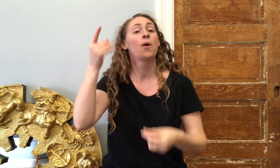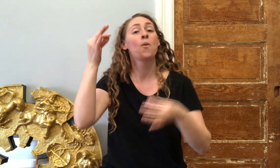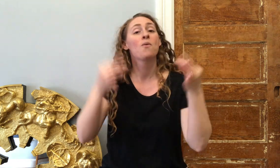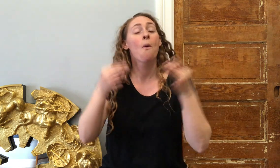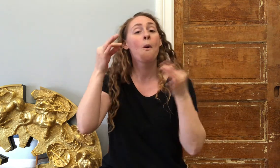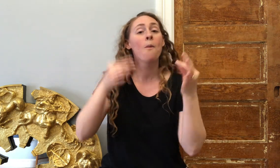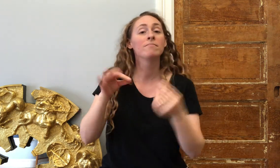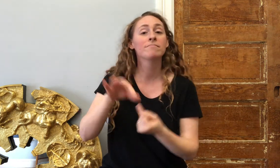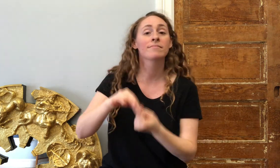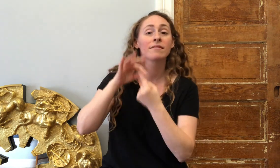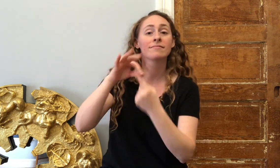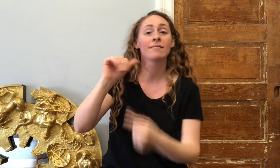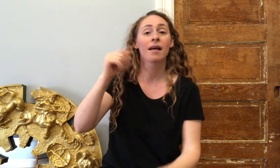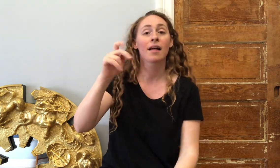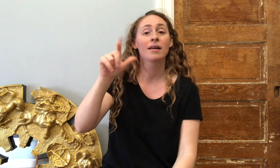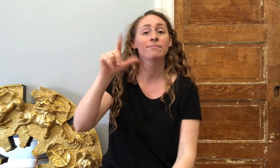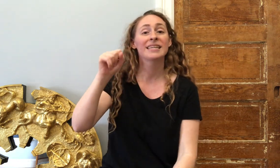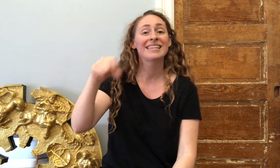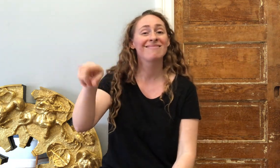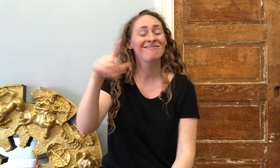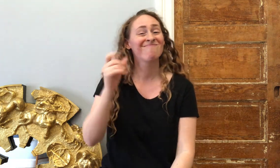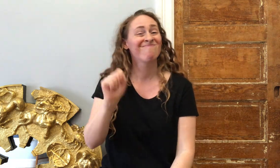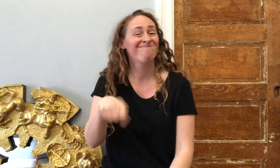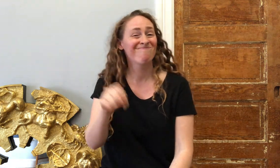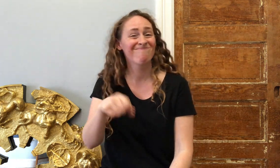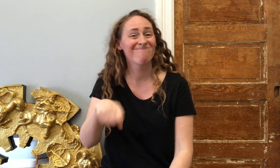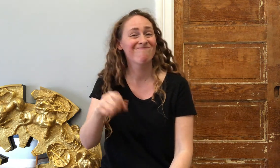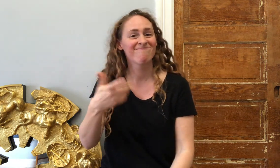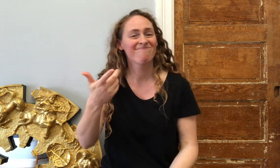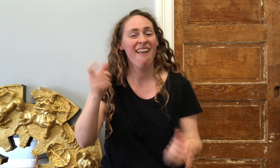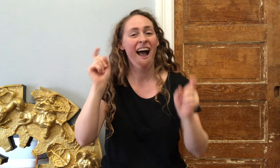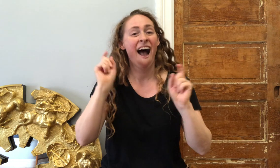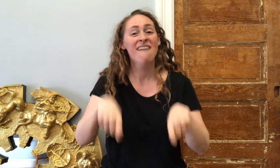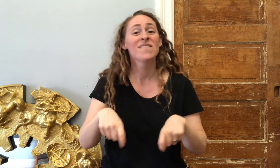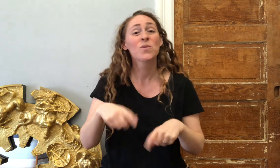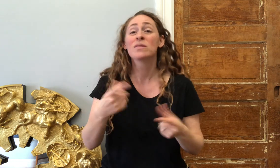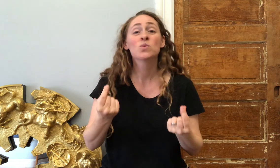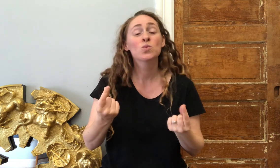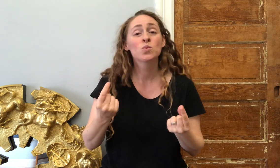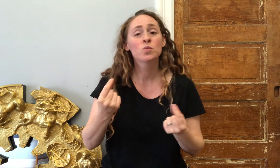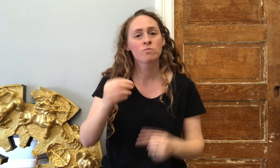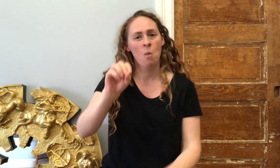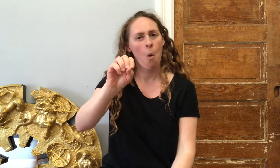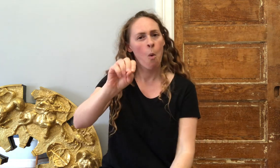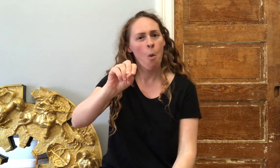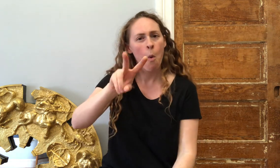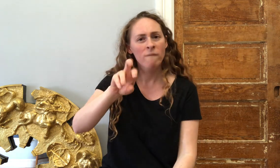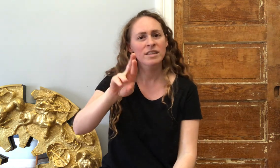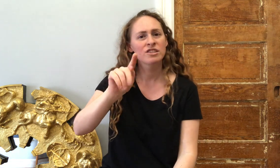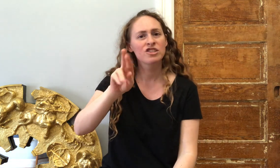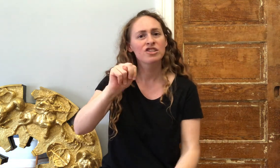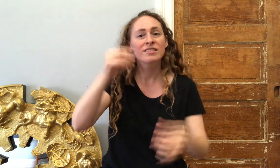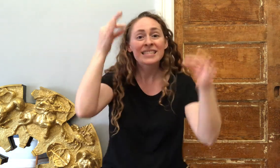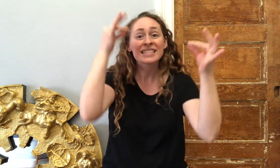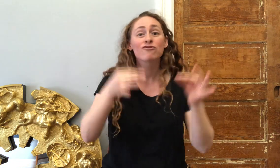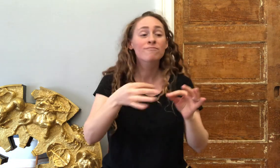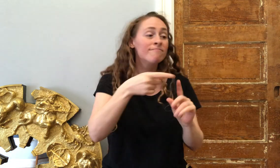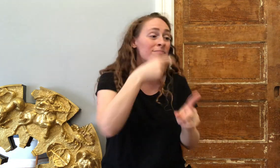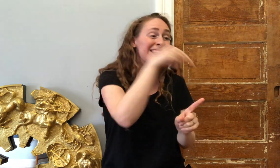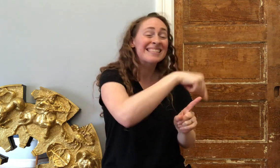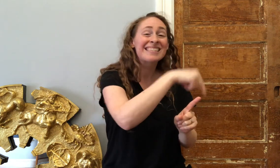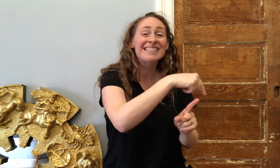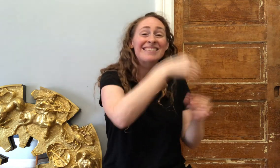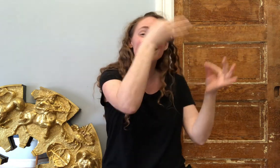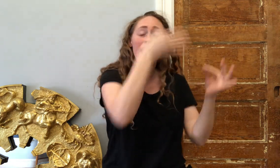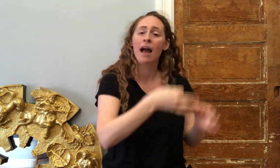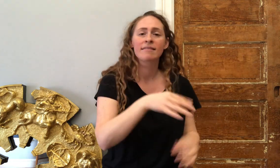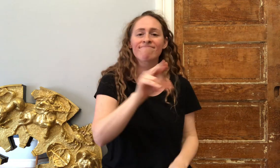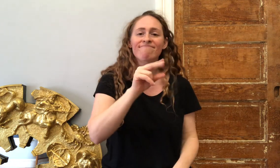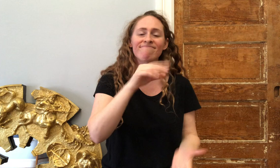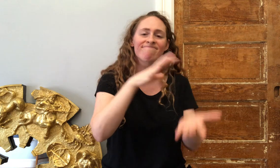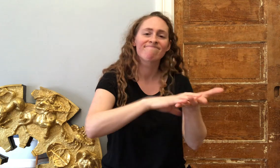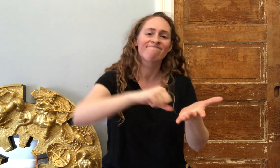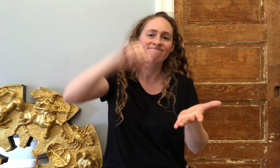The Court of Special Appeals had to overturn that decision